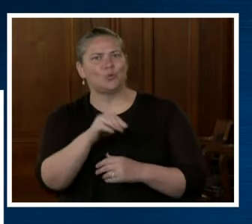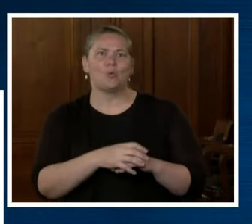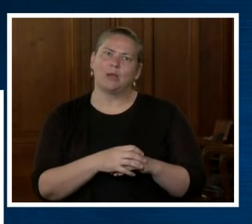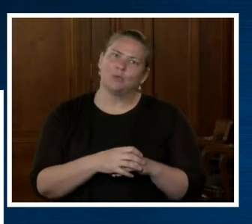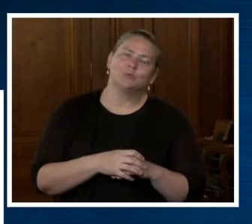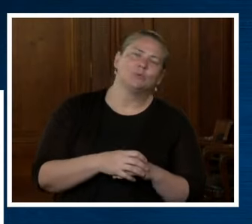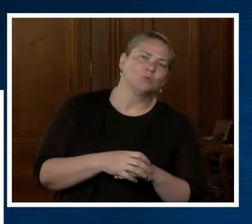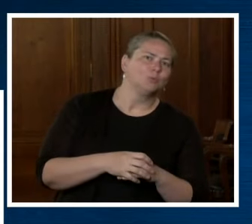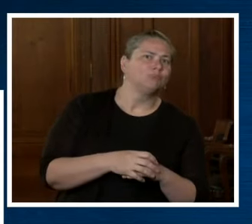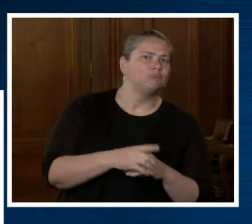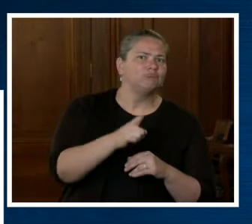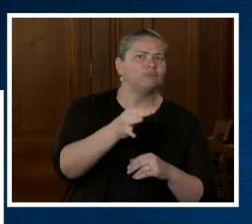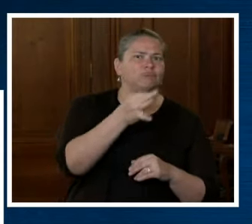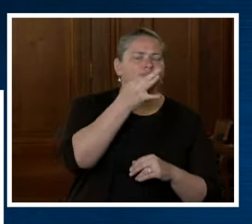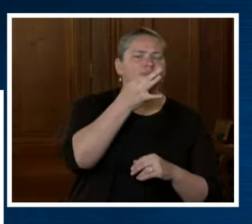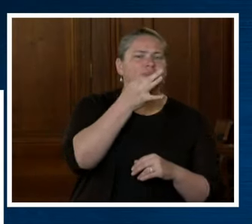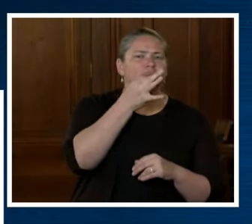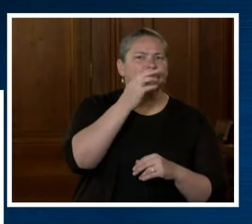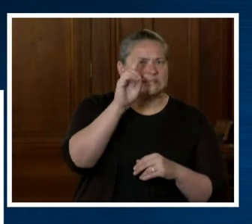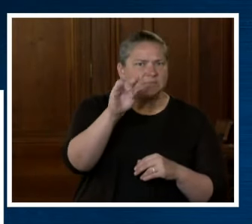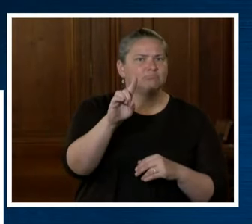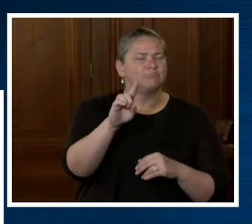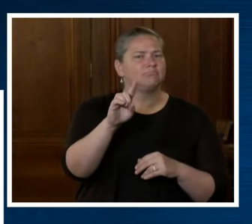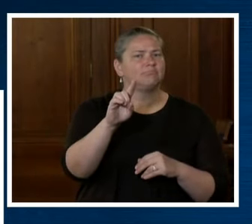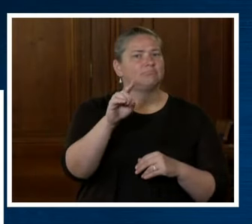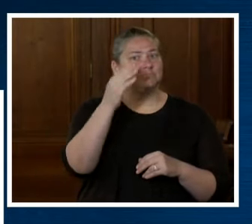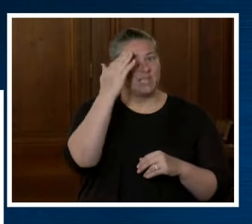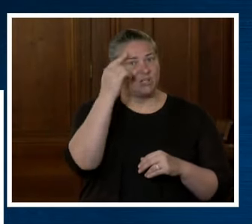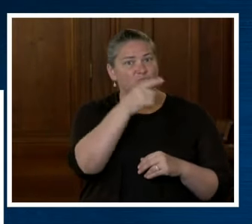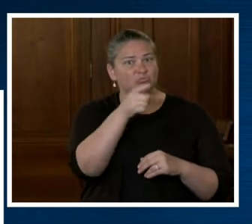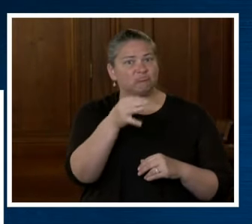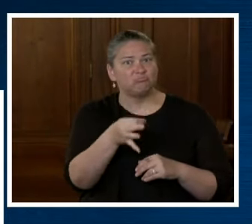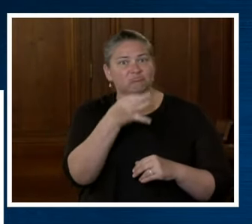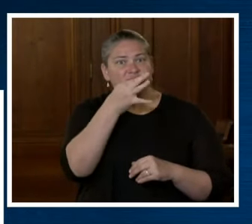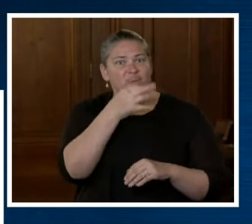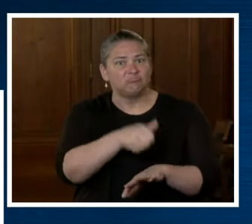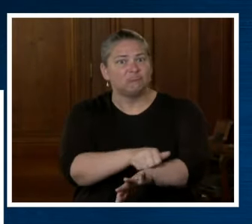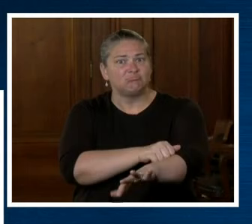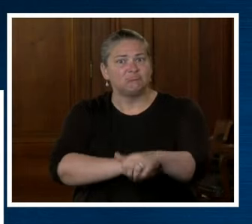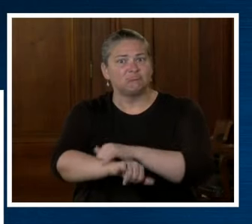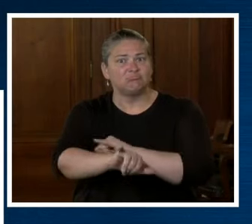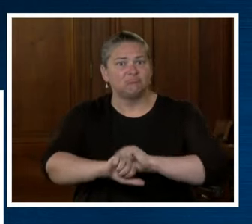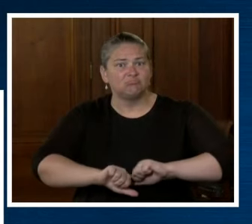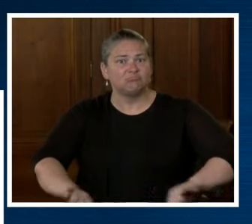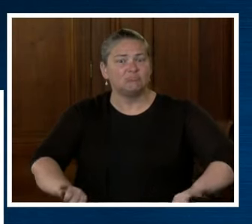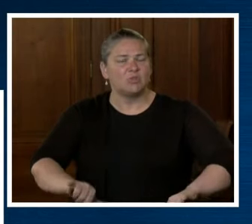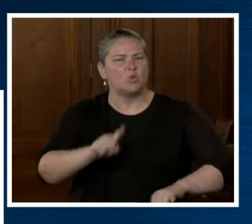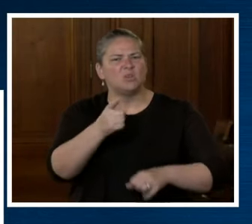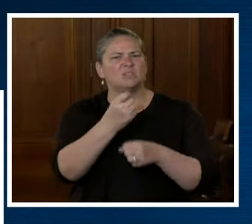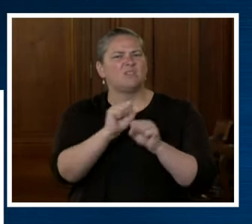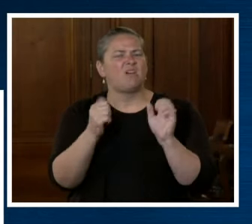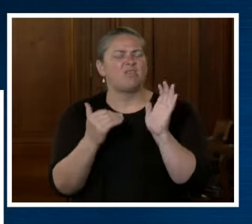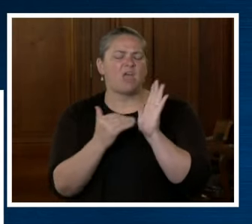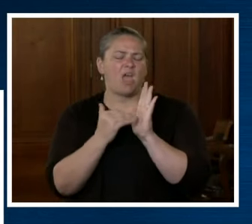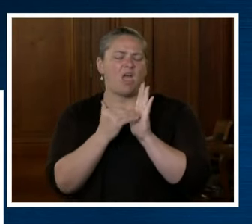TAKEN AND WHEN WE DID THEM ARE VERY SIMILAR TO WHAT WAS DONE ALL THROUGHOUT THE UNITED STATES.